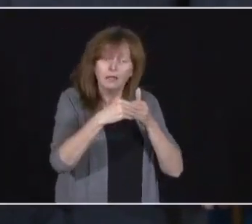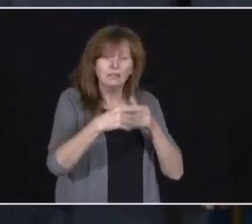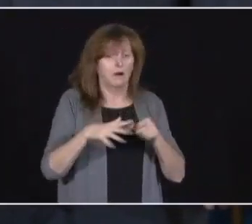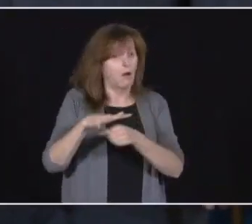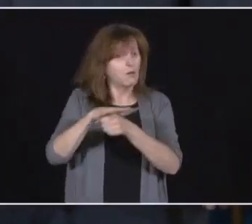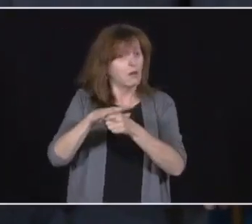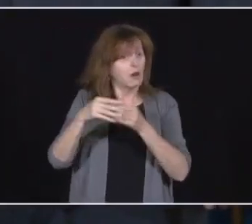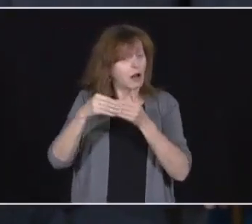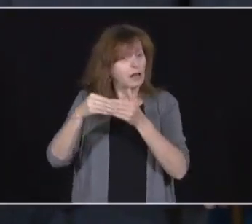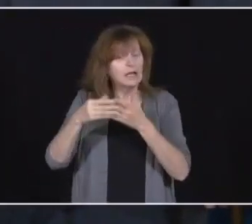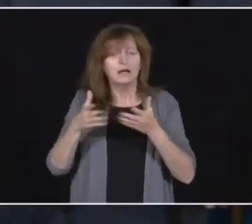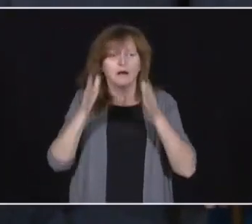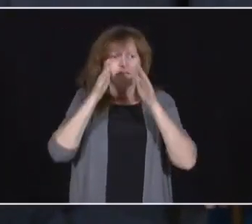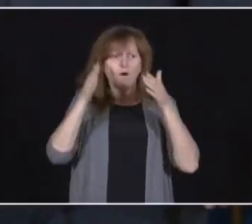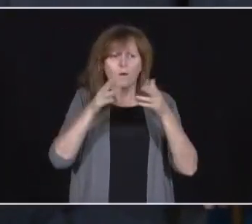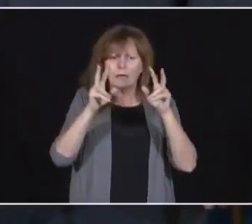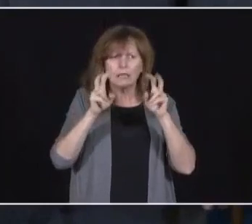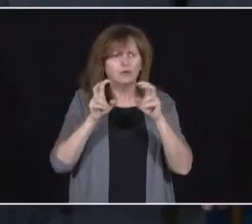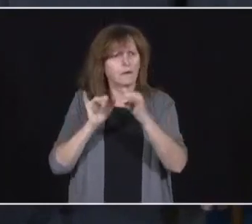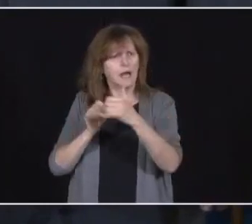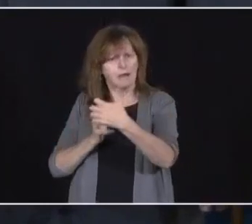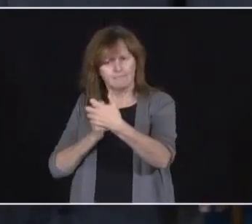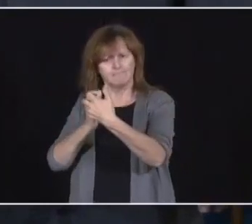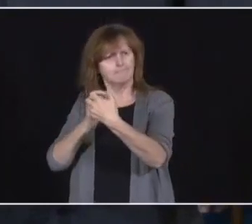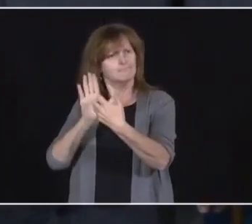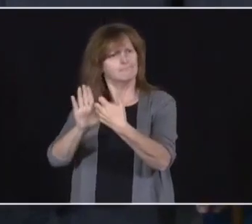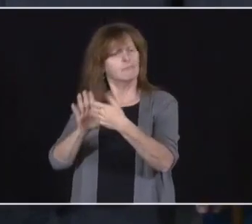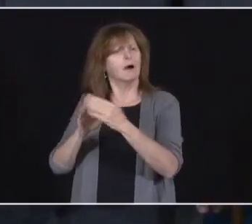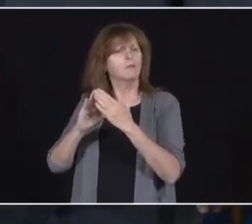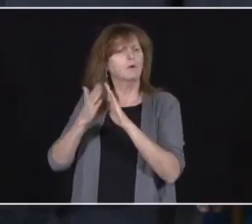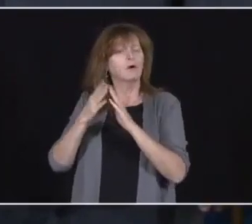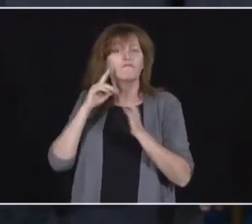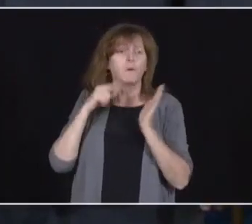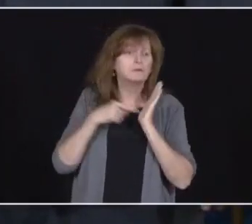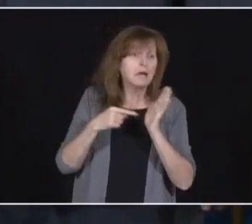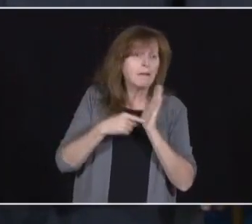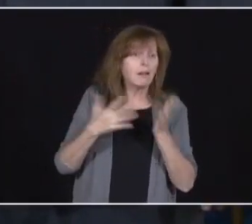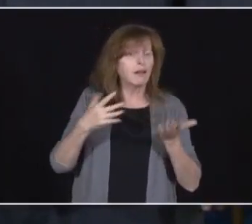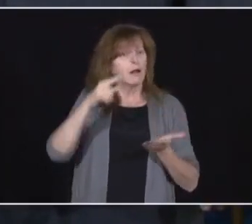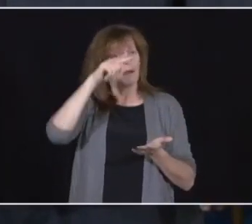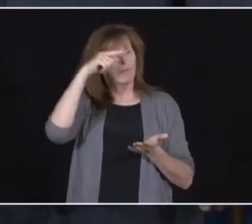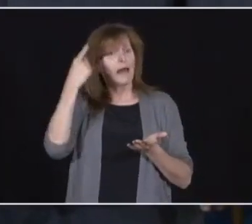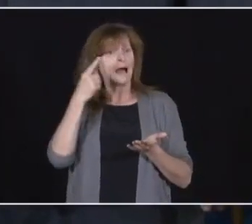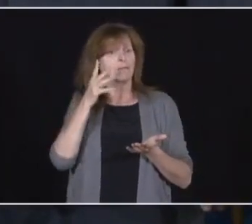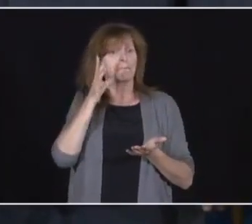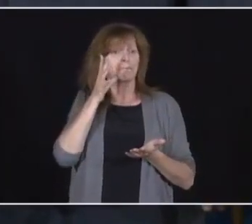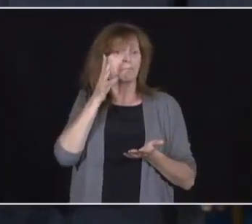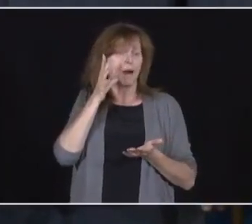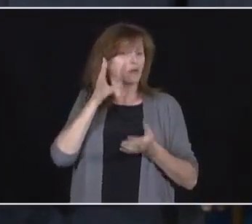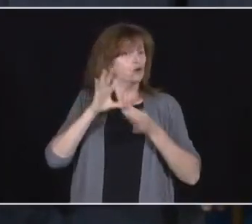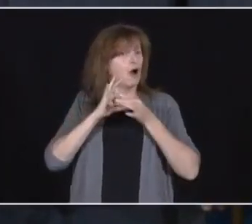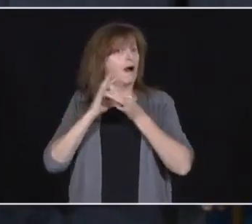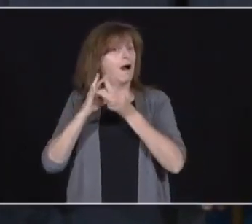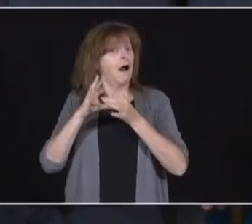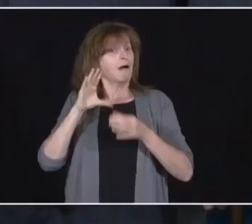These projects will be led by youth and local leaders and they will focus on issues that they are passionate about. Some examples of these projects include